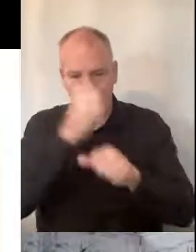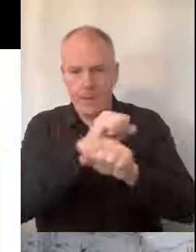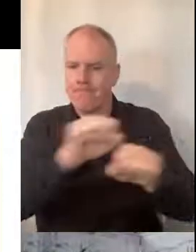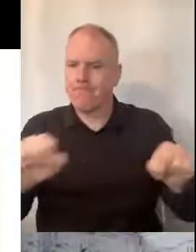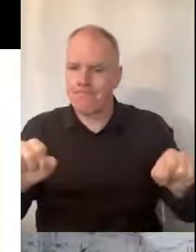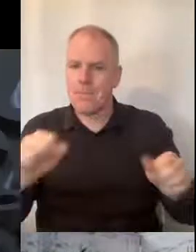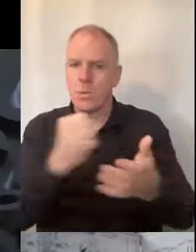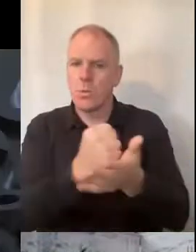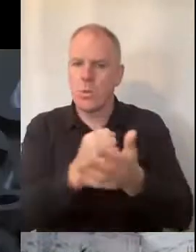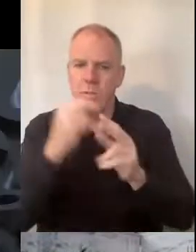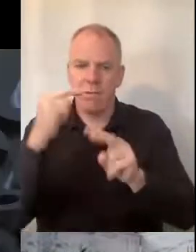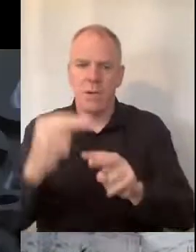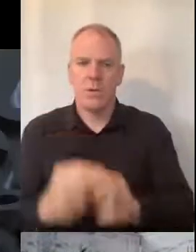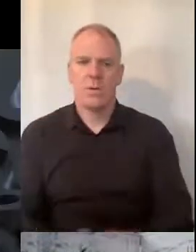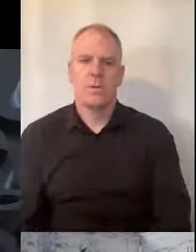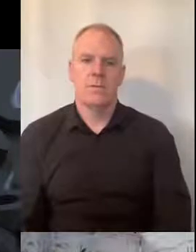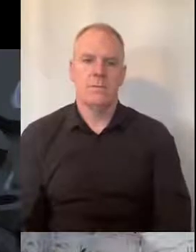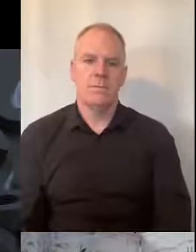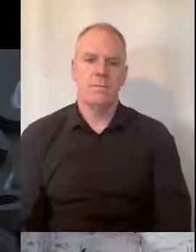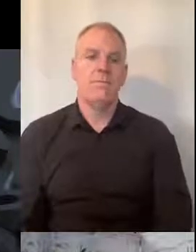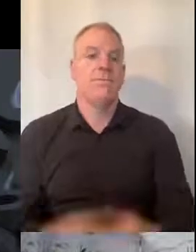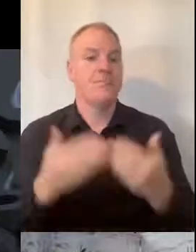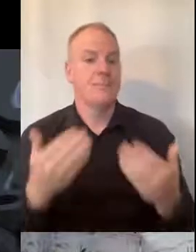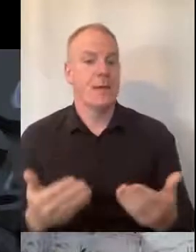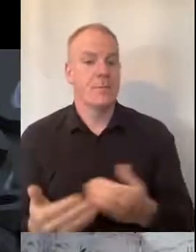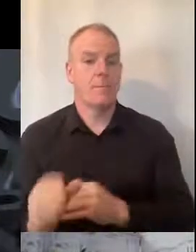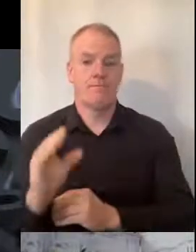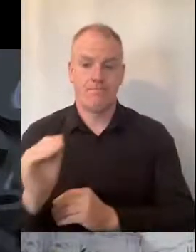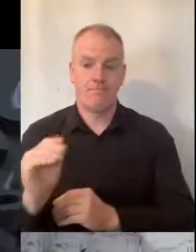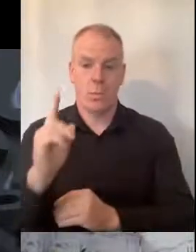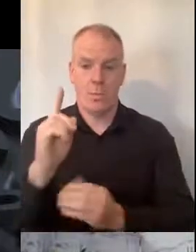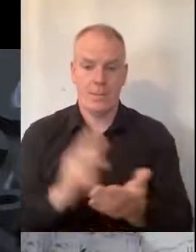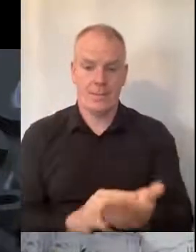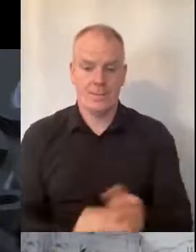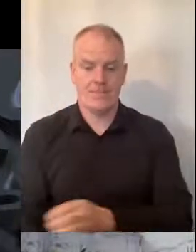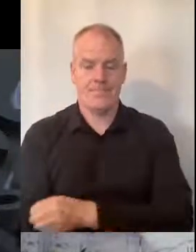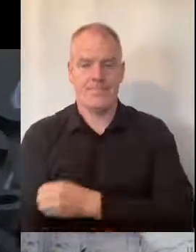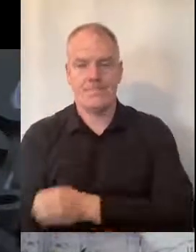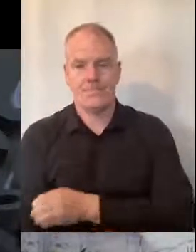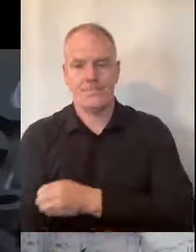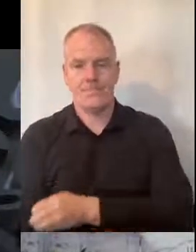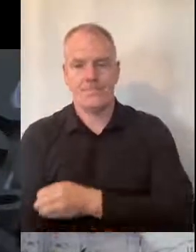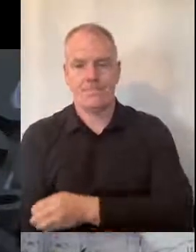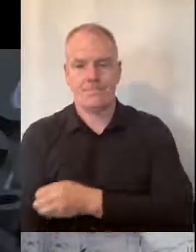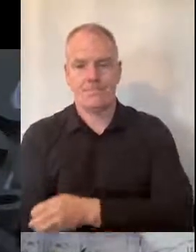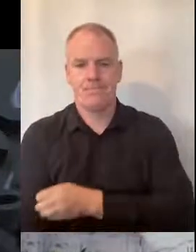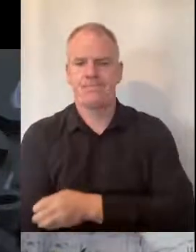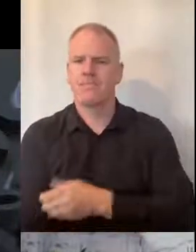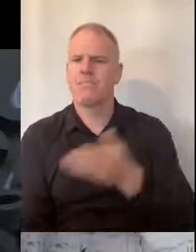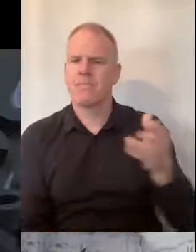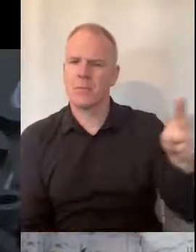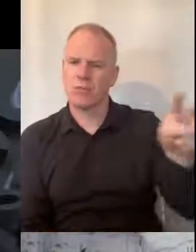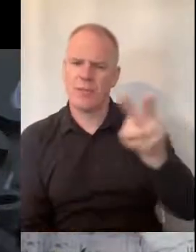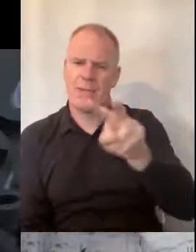who are in front of you. OK, I'm just going to pull us a second and drink some water so just read